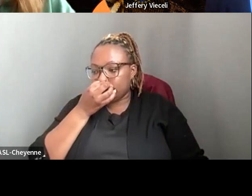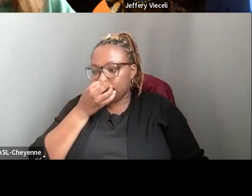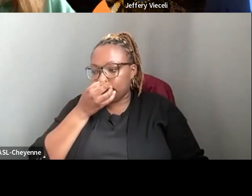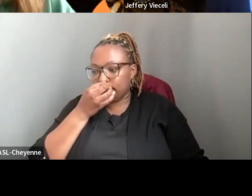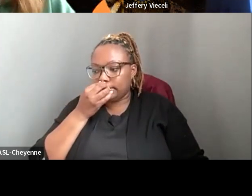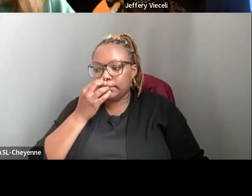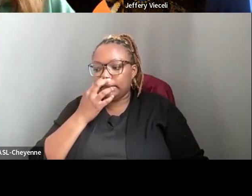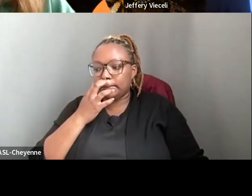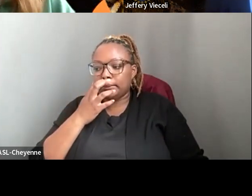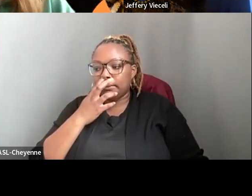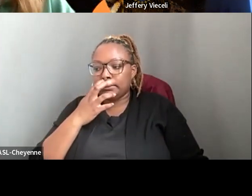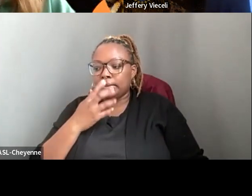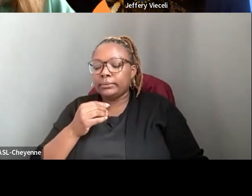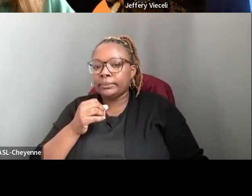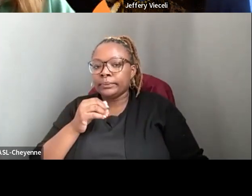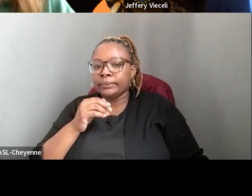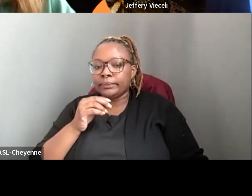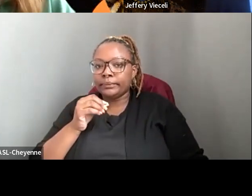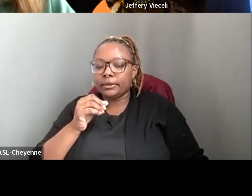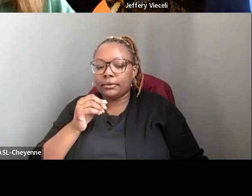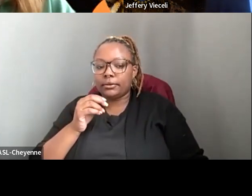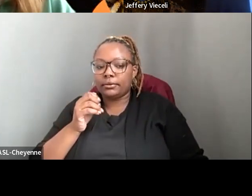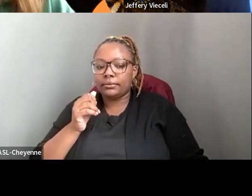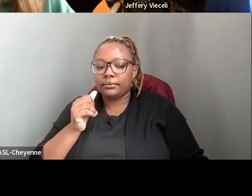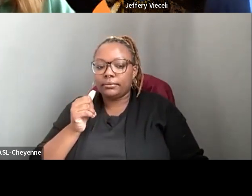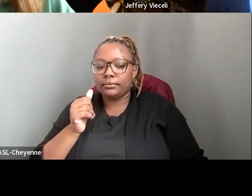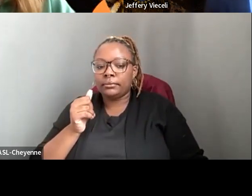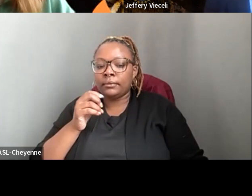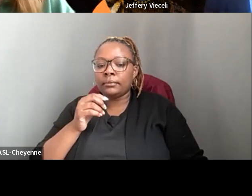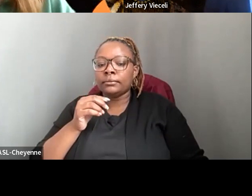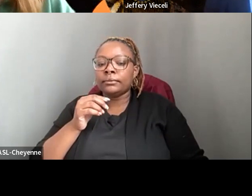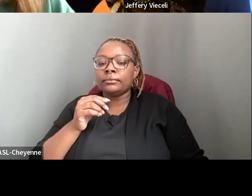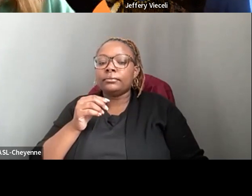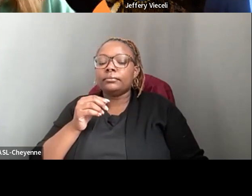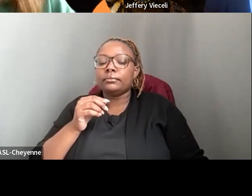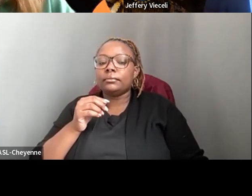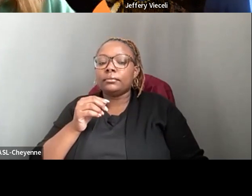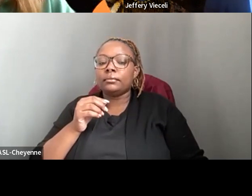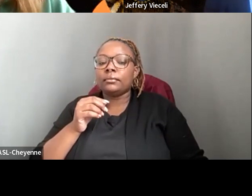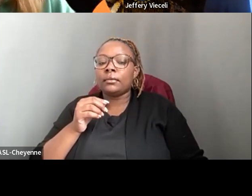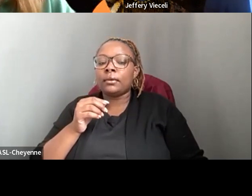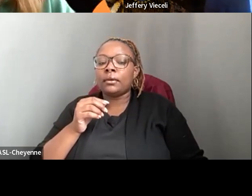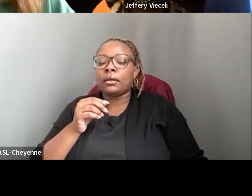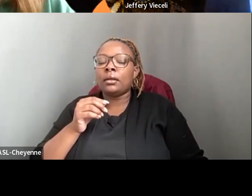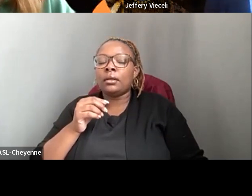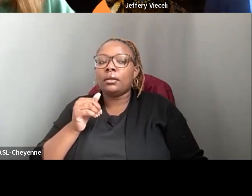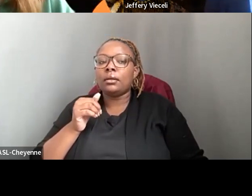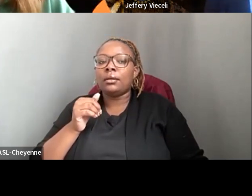Jeremy Leffler: Okay, another question is asking about I guess continuing grants